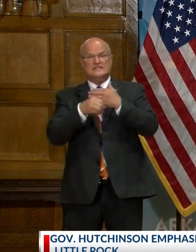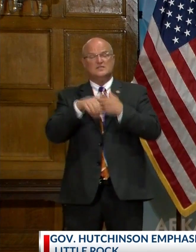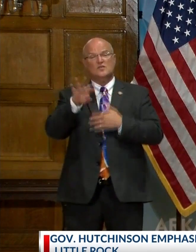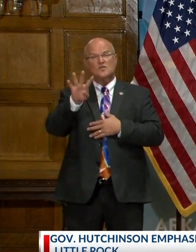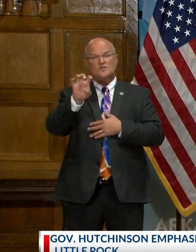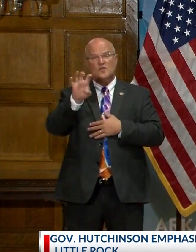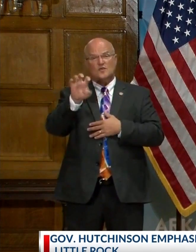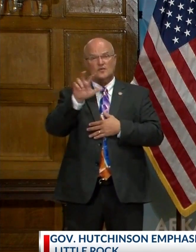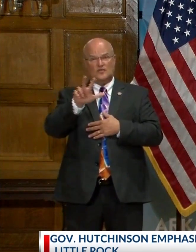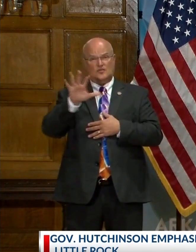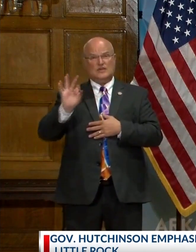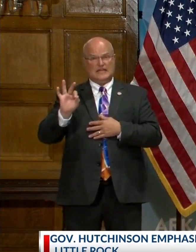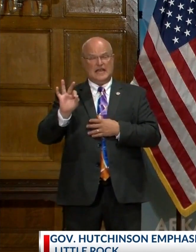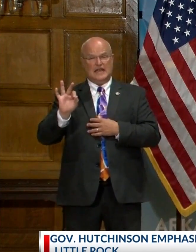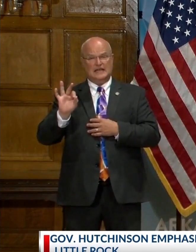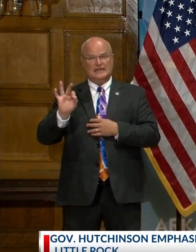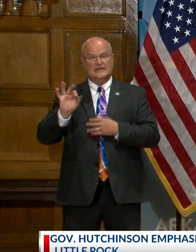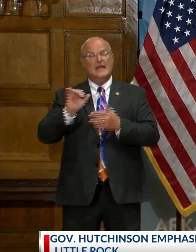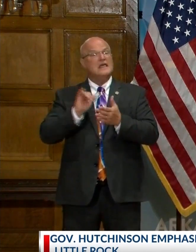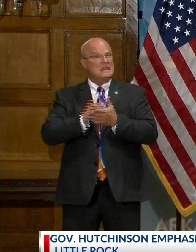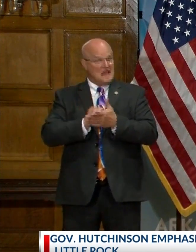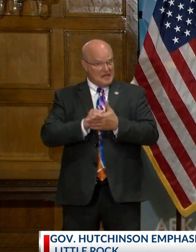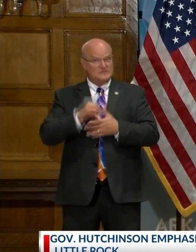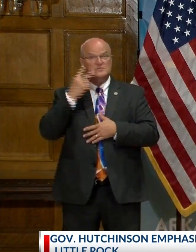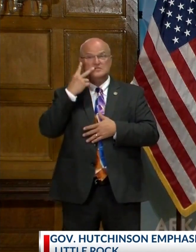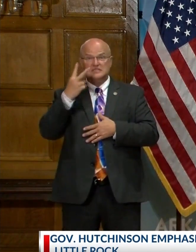LET ME GIVE YOU TODAY'S REPORT. CASES.